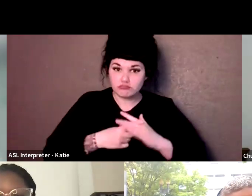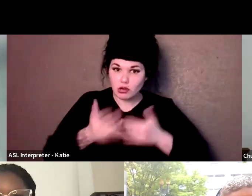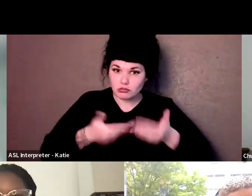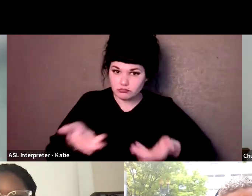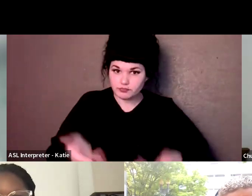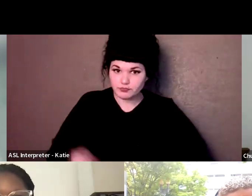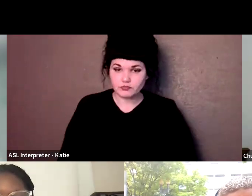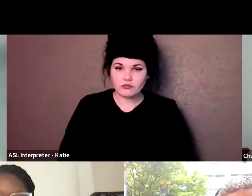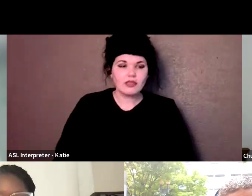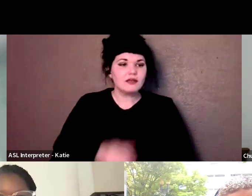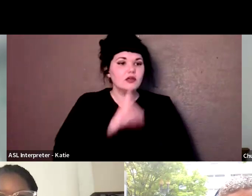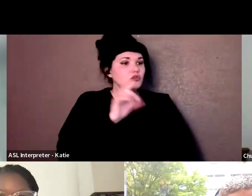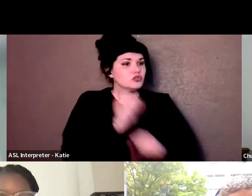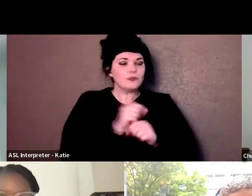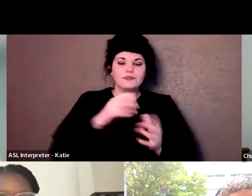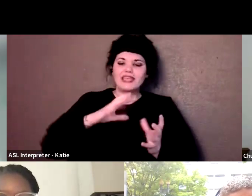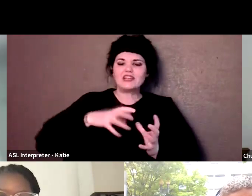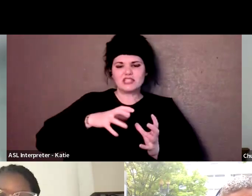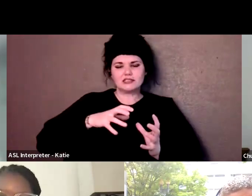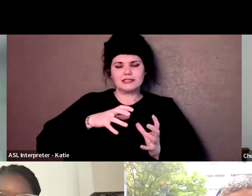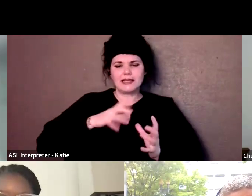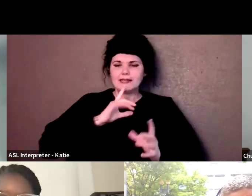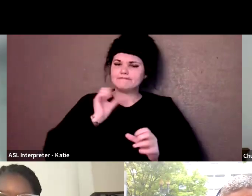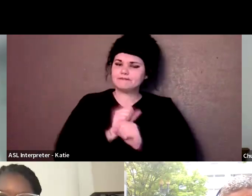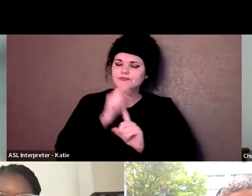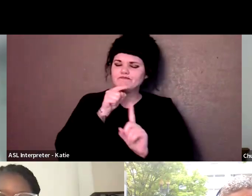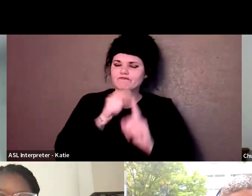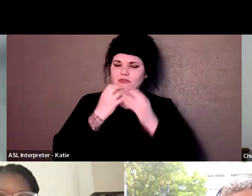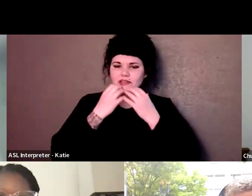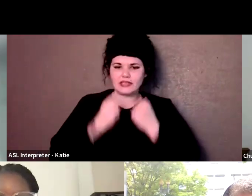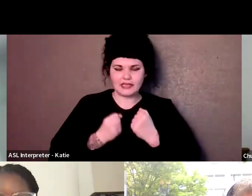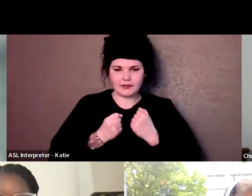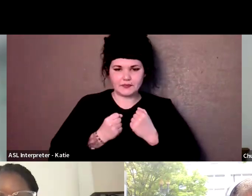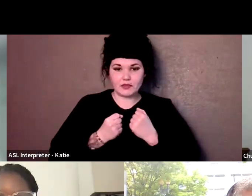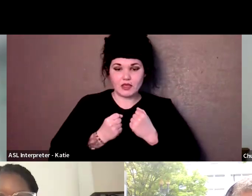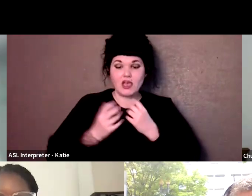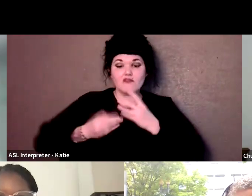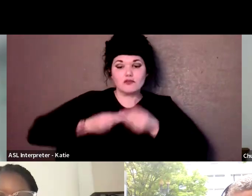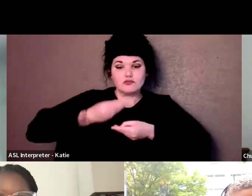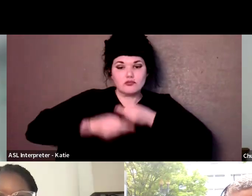you know, intersectionality is key carrying across generations really advocates on behalf